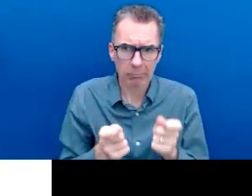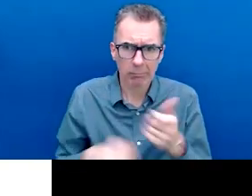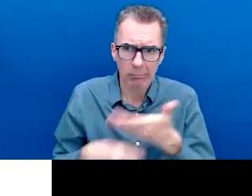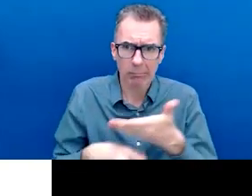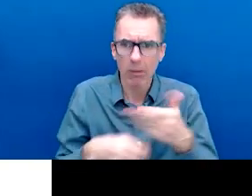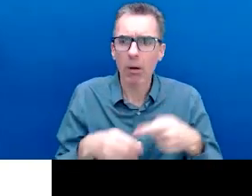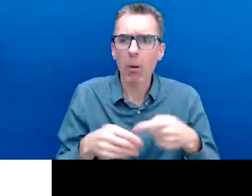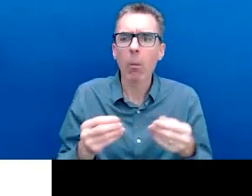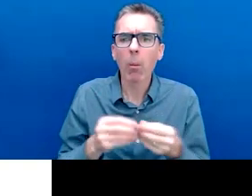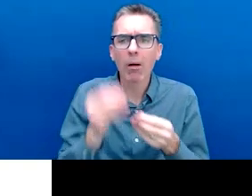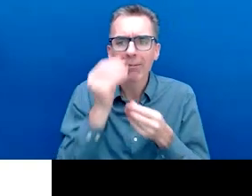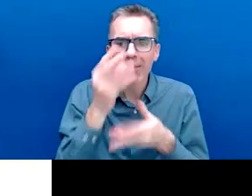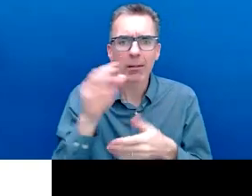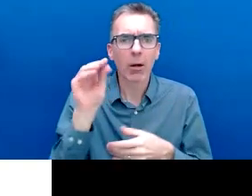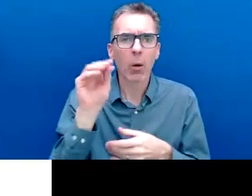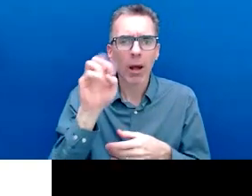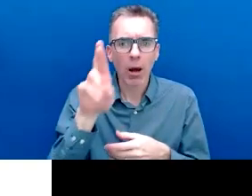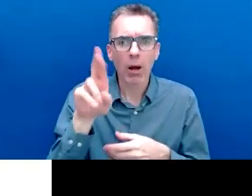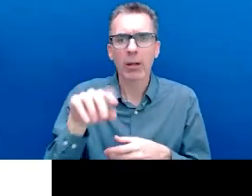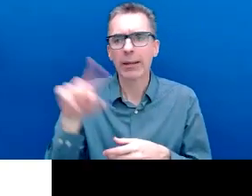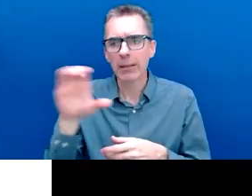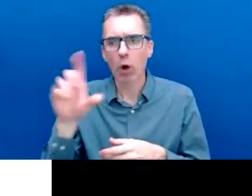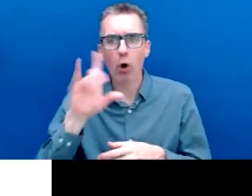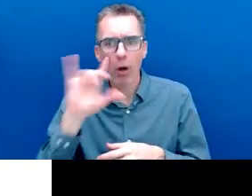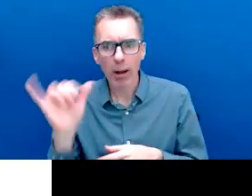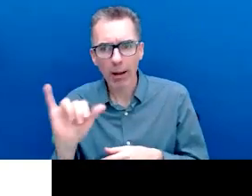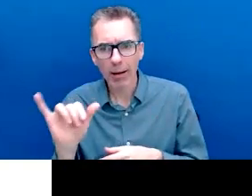just about what OER and ZTC looks like on FCC’s campus.